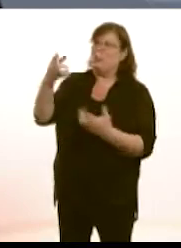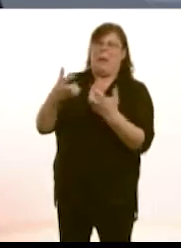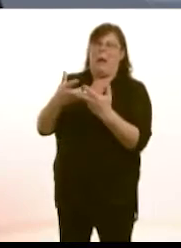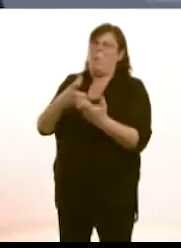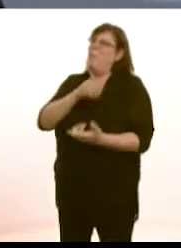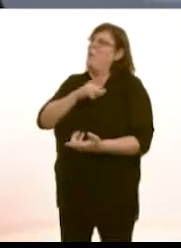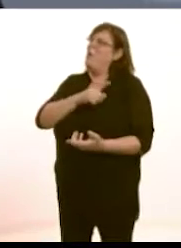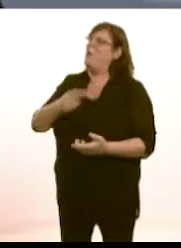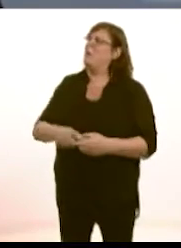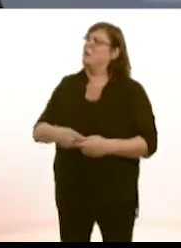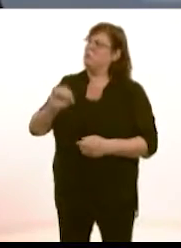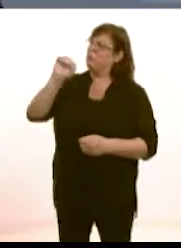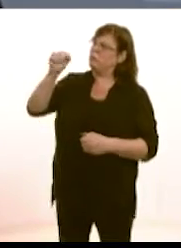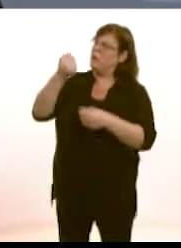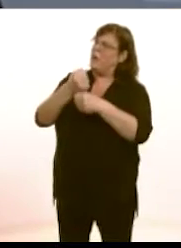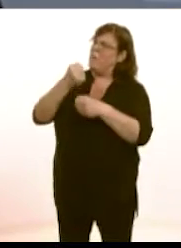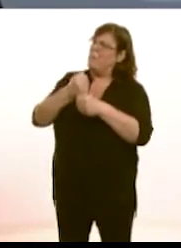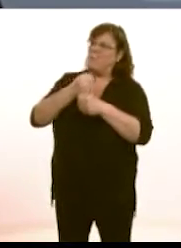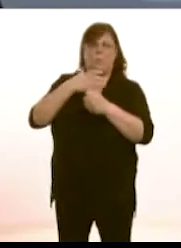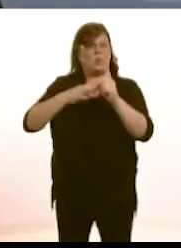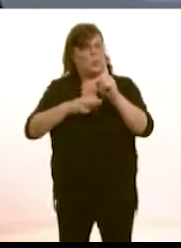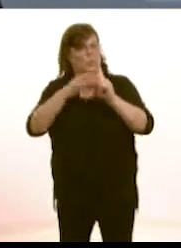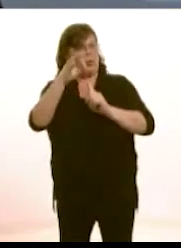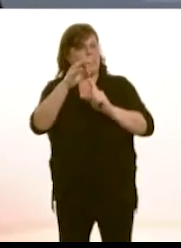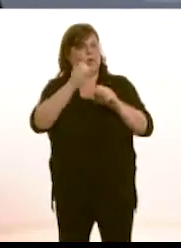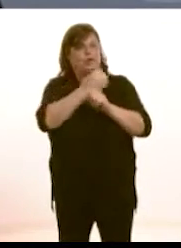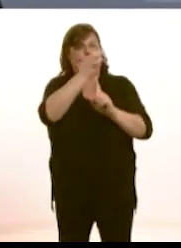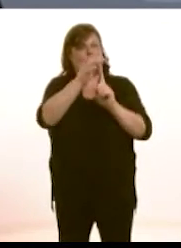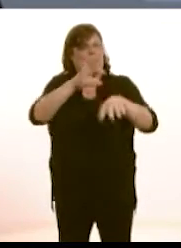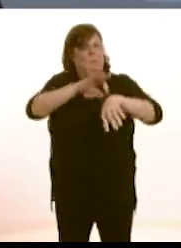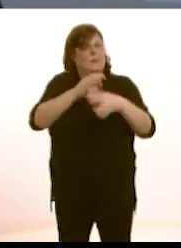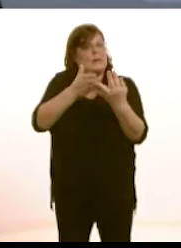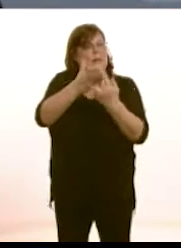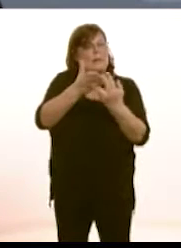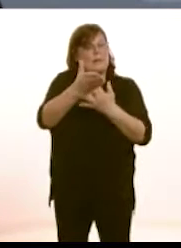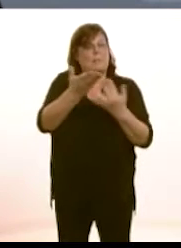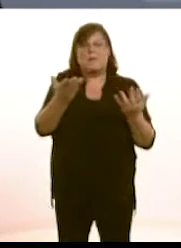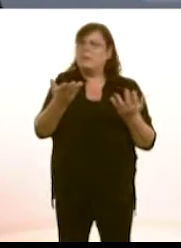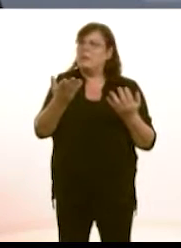So, if your Government wants to improve accessibility to GP surgeries, what strategic benchmarks